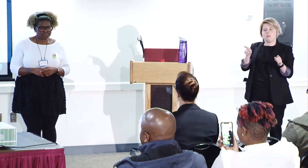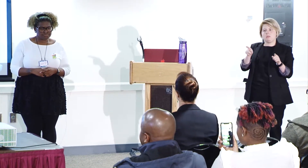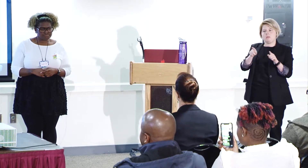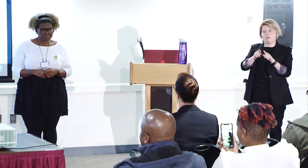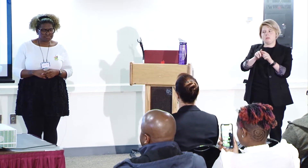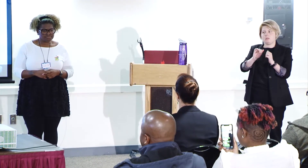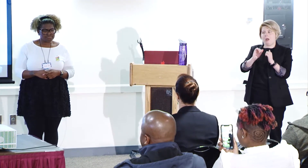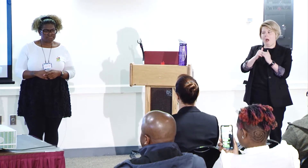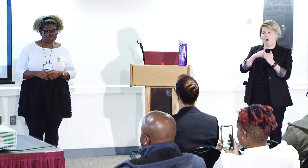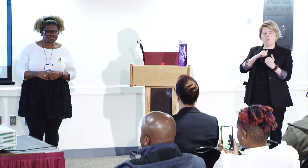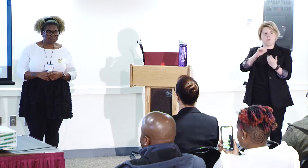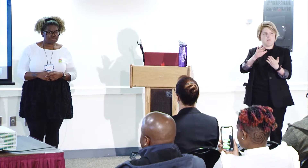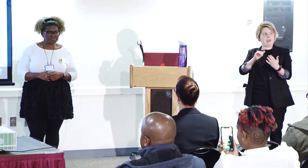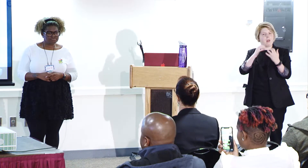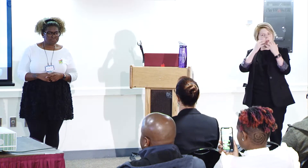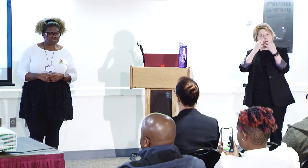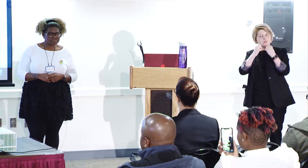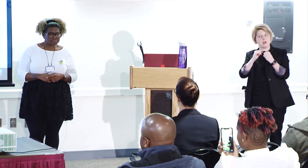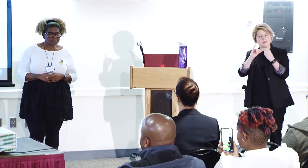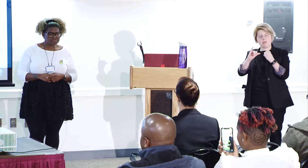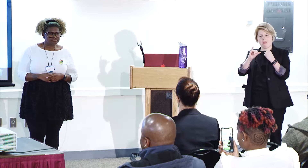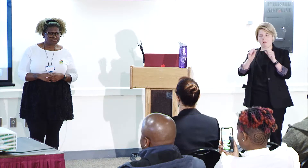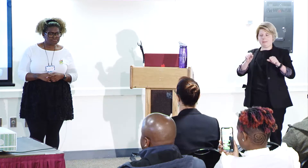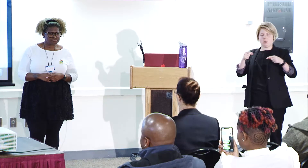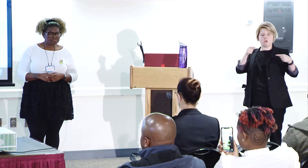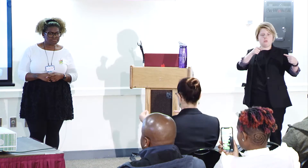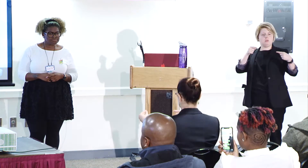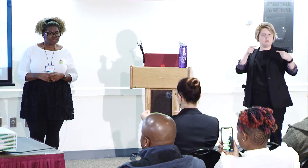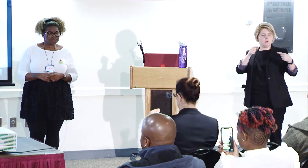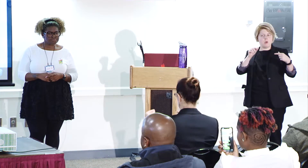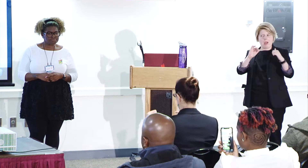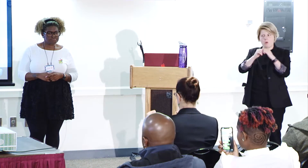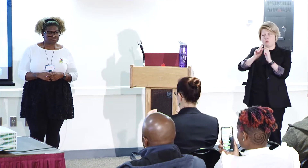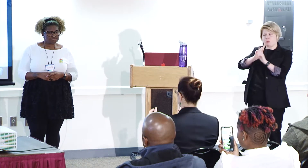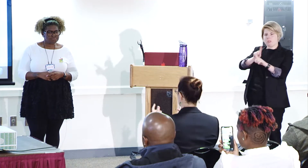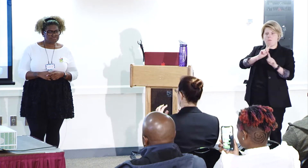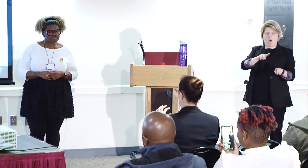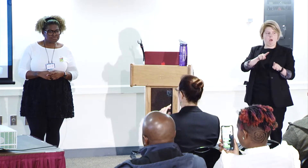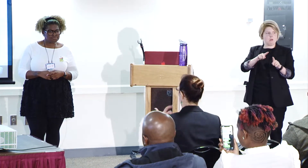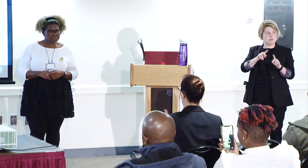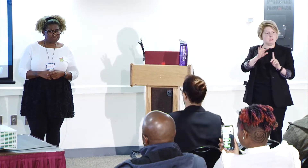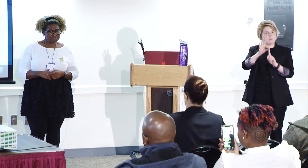to be able to embrace that potential tension or respond to it, especially as people from outside the community?